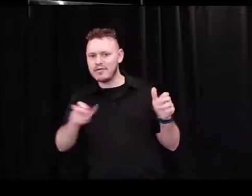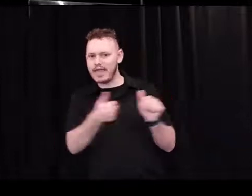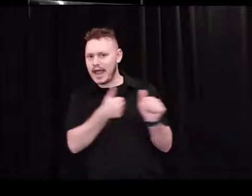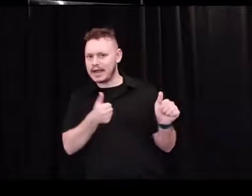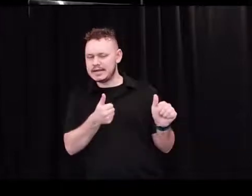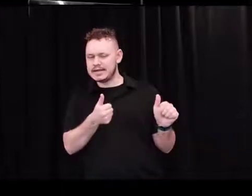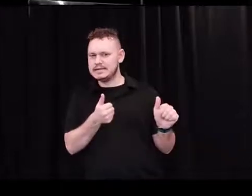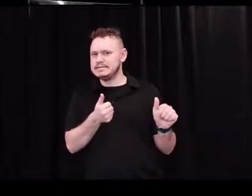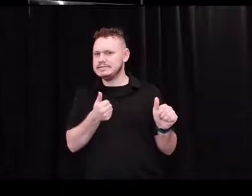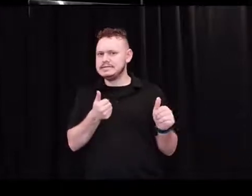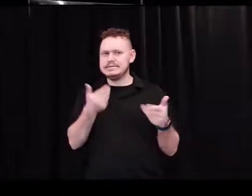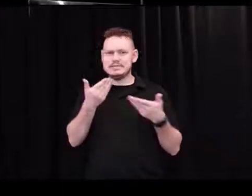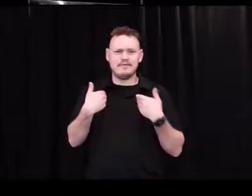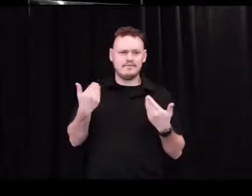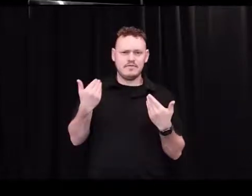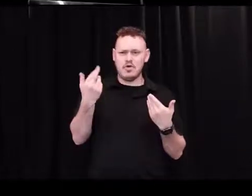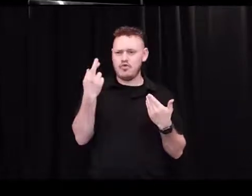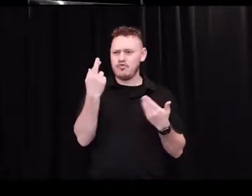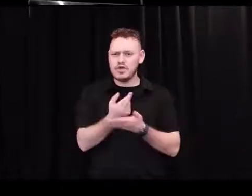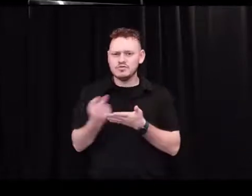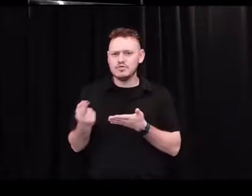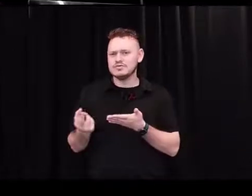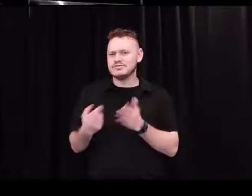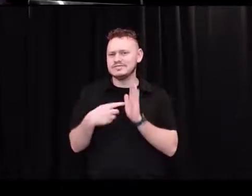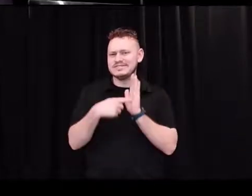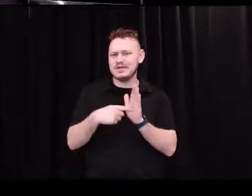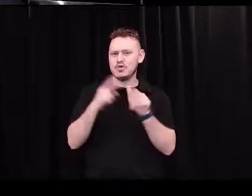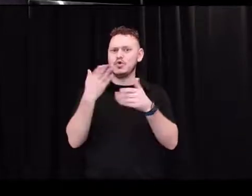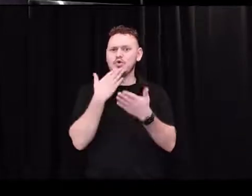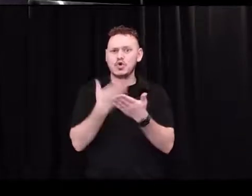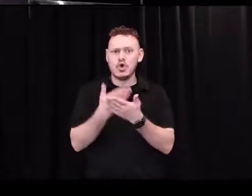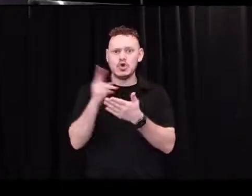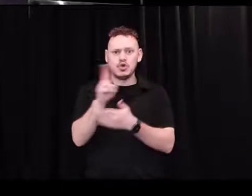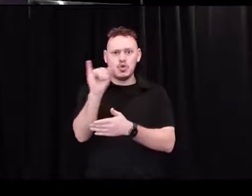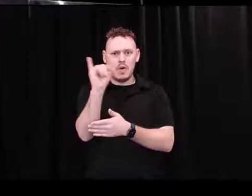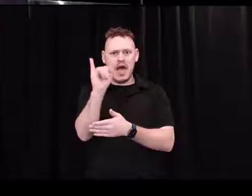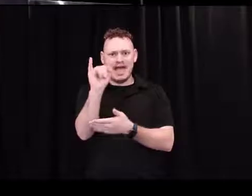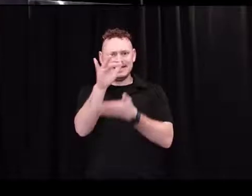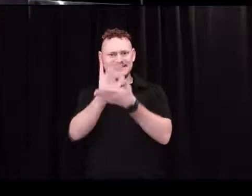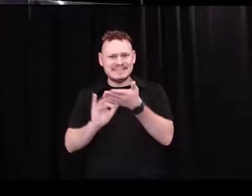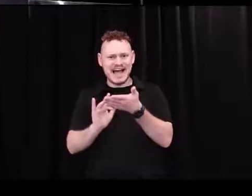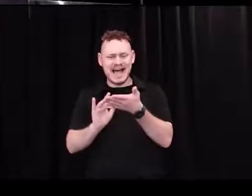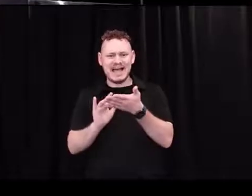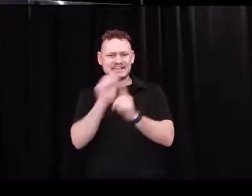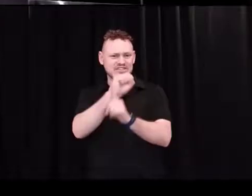there any resources for examples of good UI design for scenarios and stuff like that